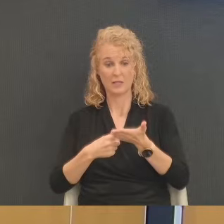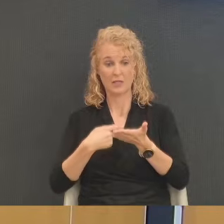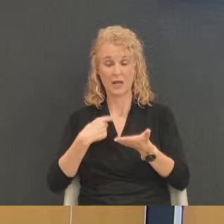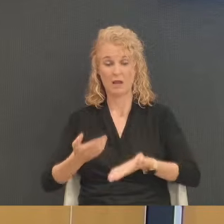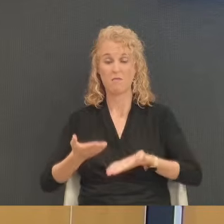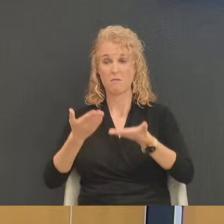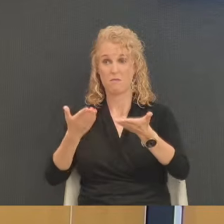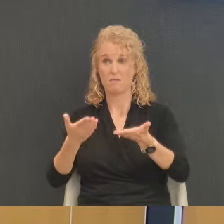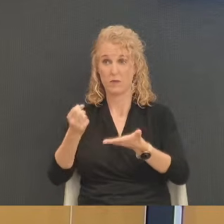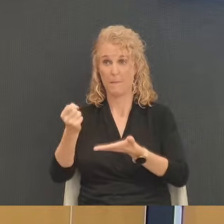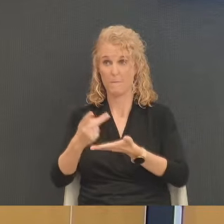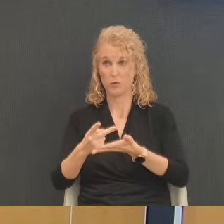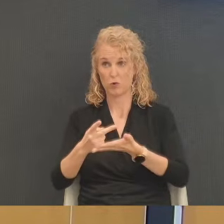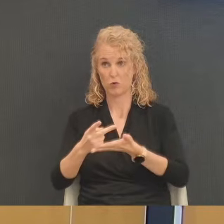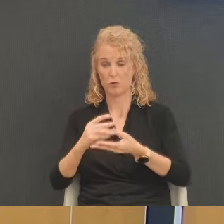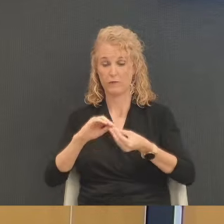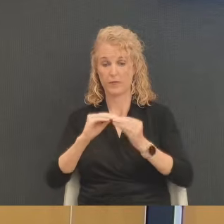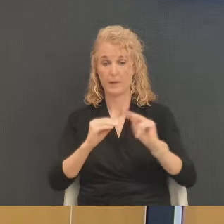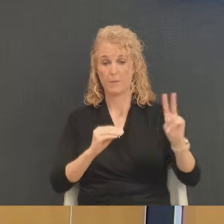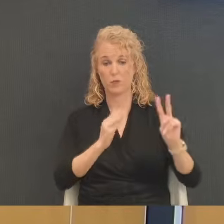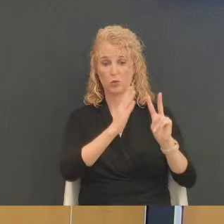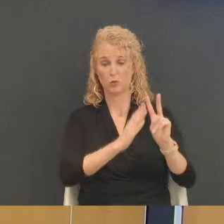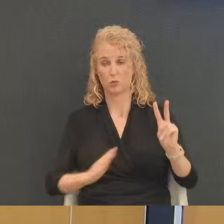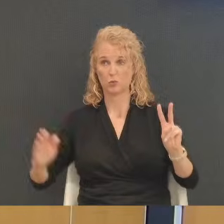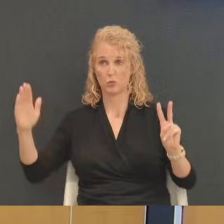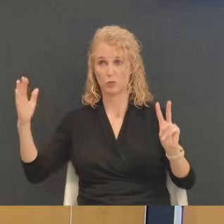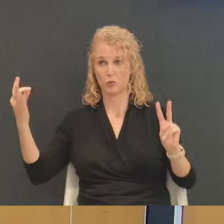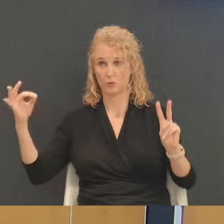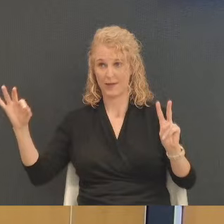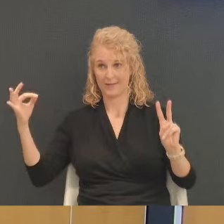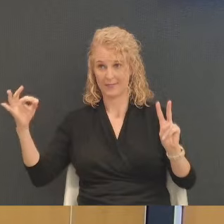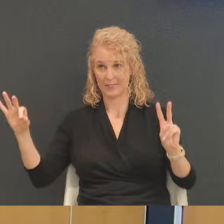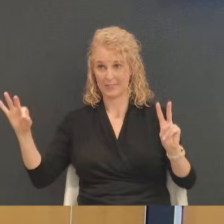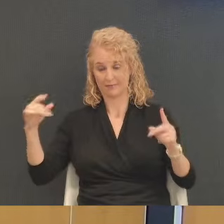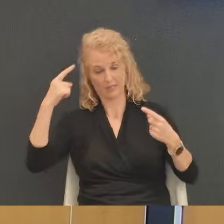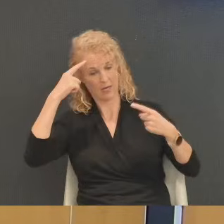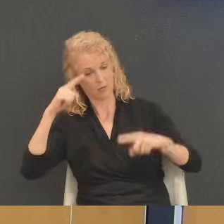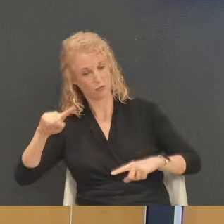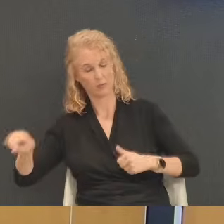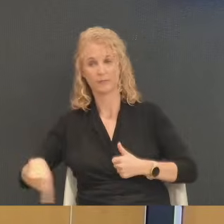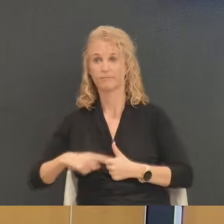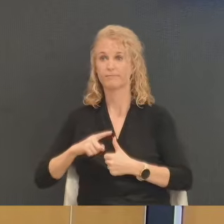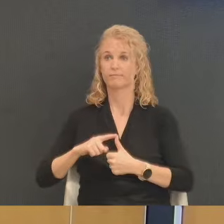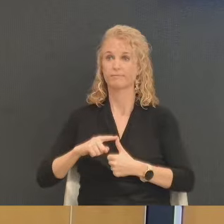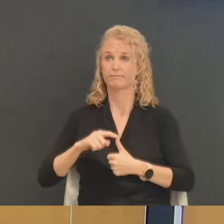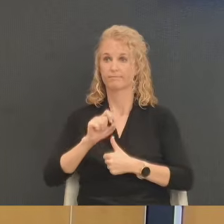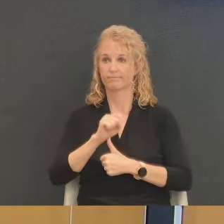to make a motion to adopt items two through 19. Second. Commissioner Summerow Dumas. Yes.